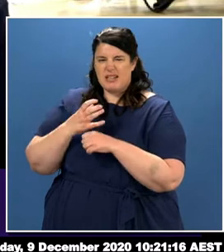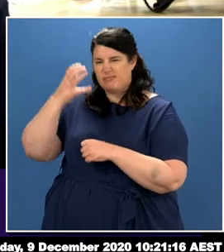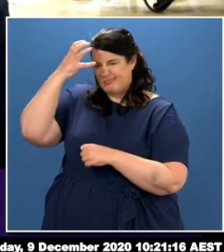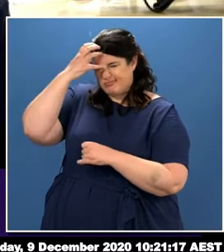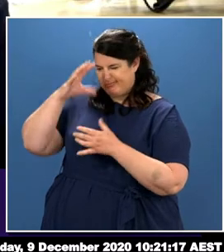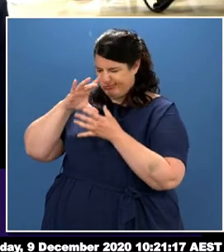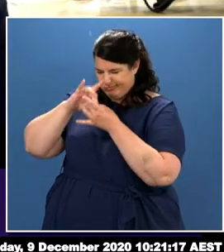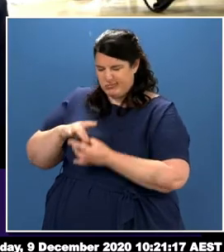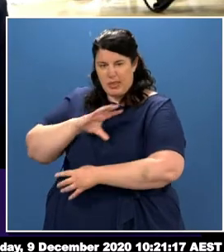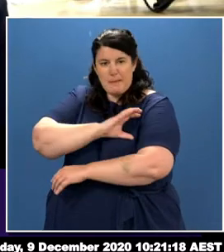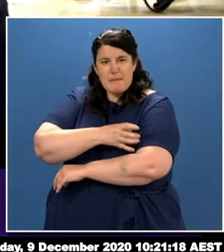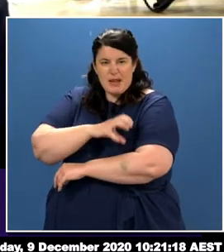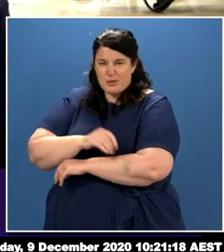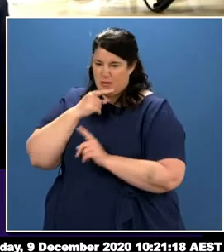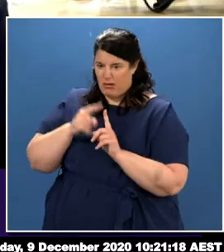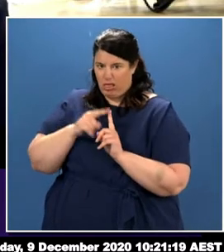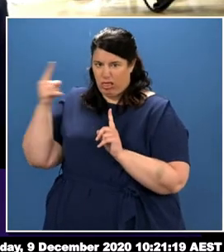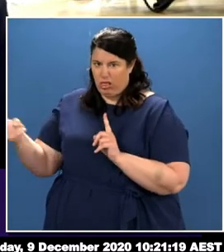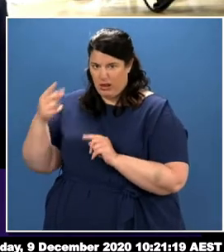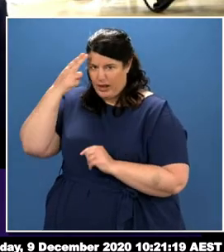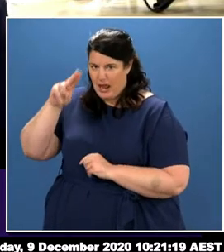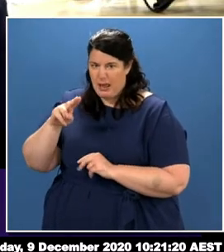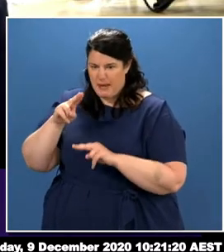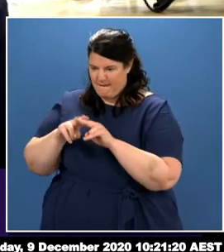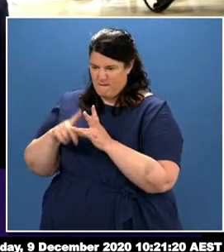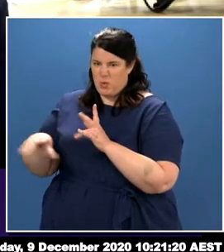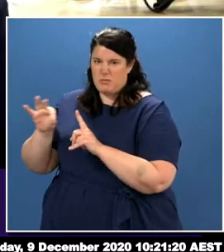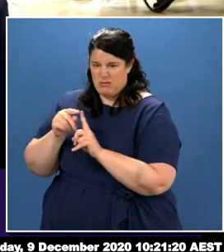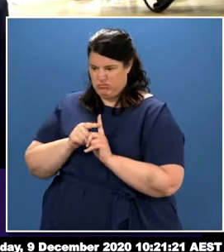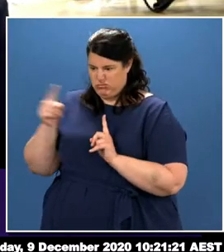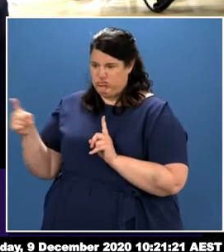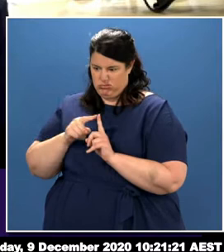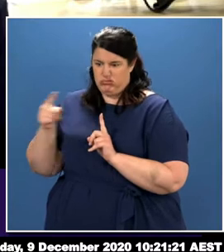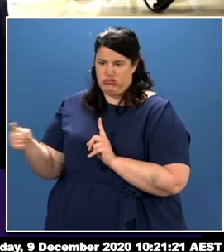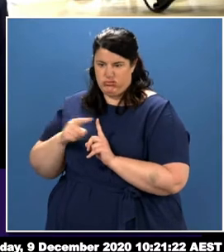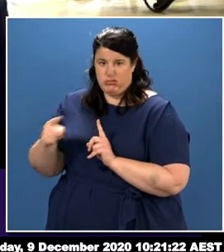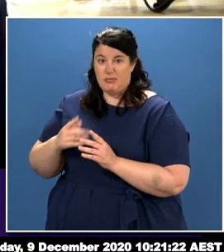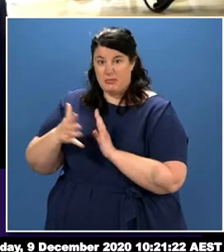progressiva, bit of a mouthful! So, what it does, it causes my muscles